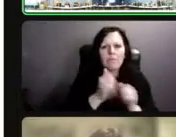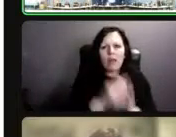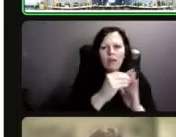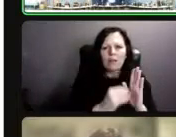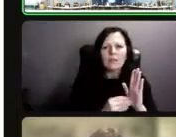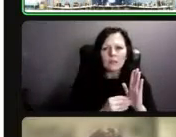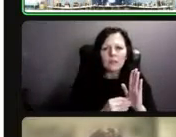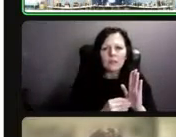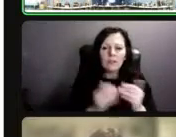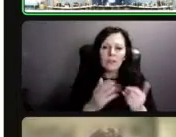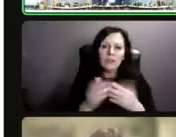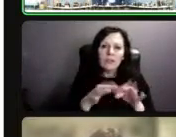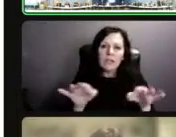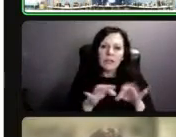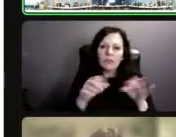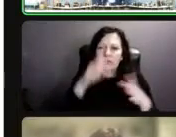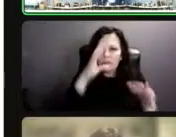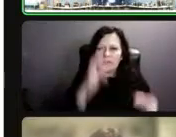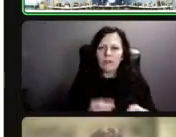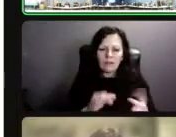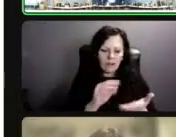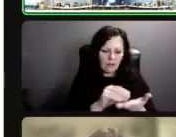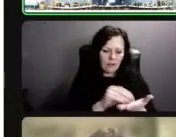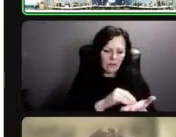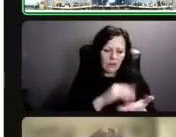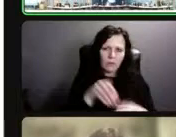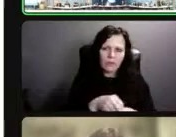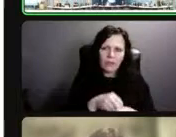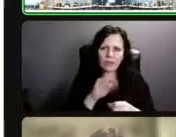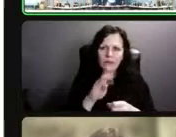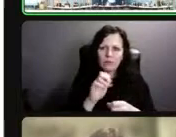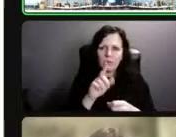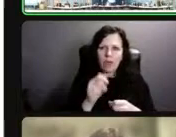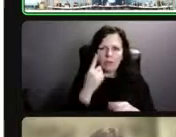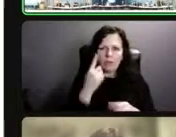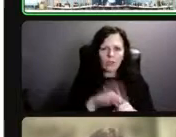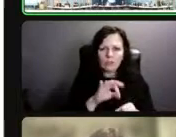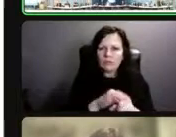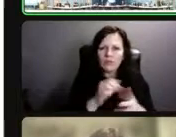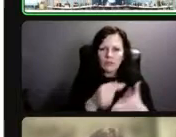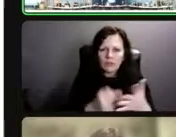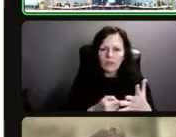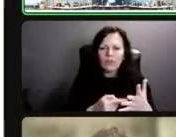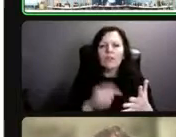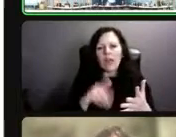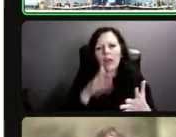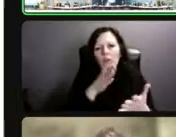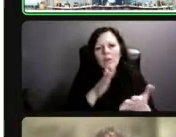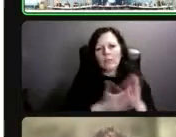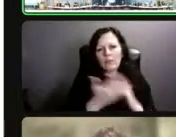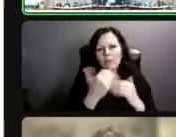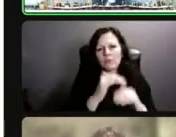RESTRICTED UNLESS RESTRAINT IN THE BALLOT.